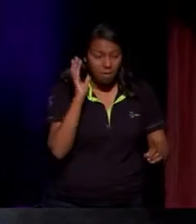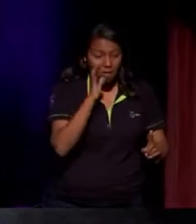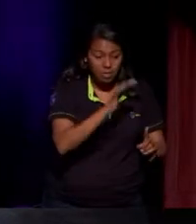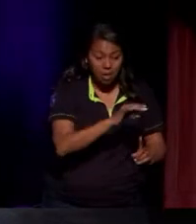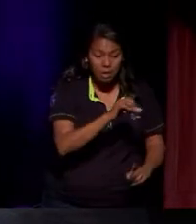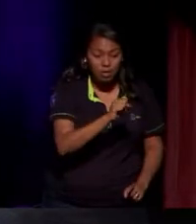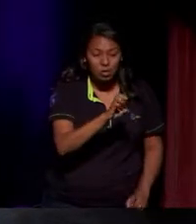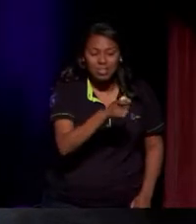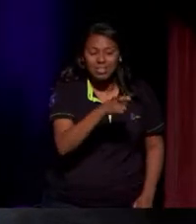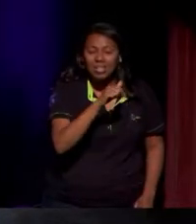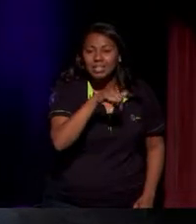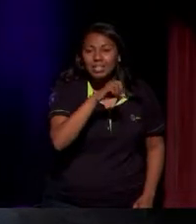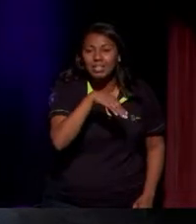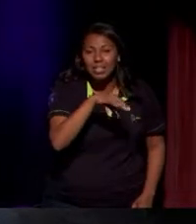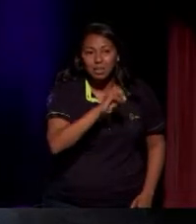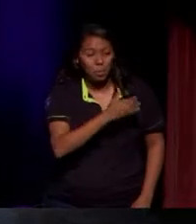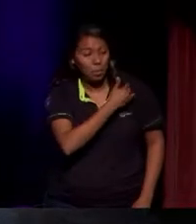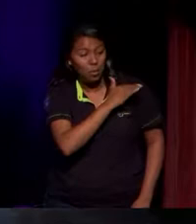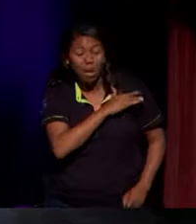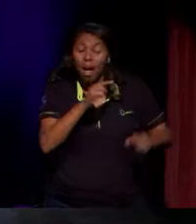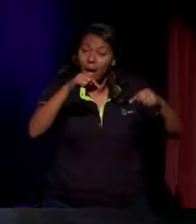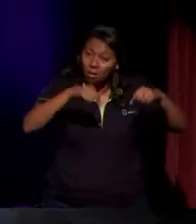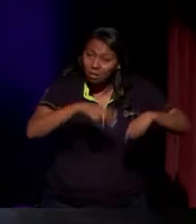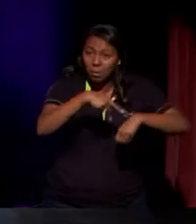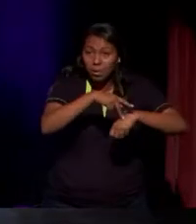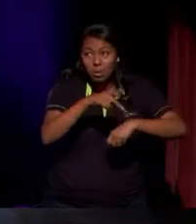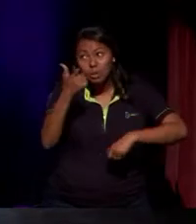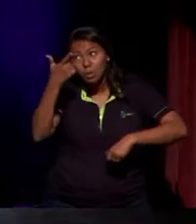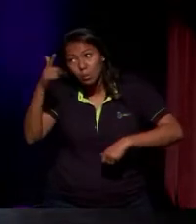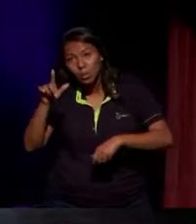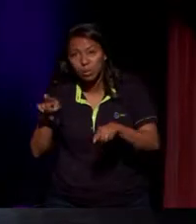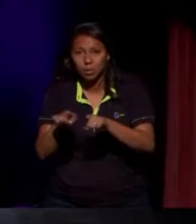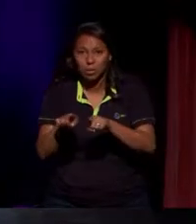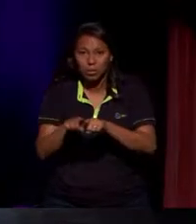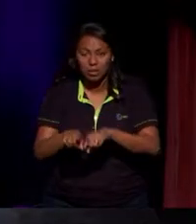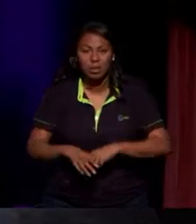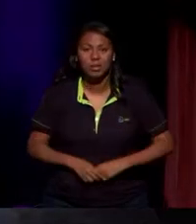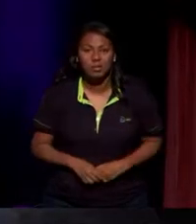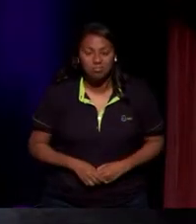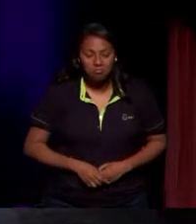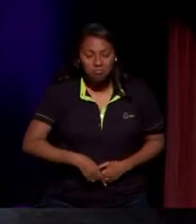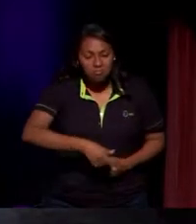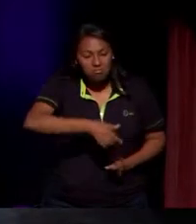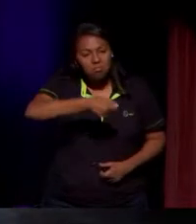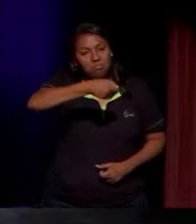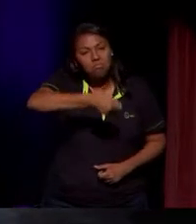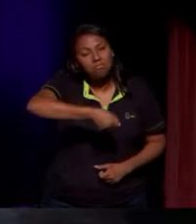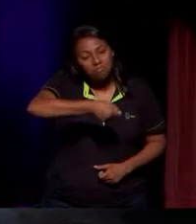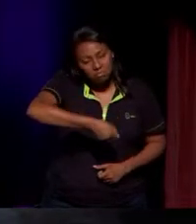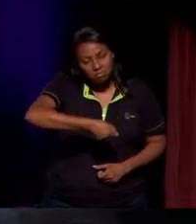When issues are addressed thus, Western imperialism is not rescued,